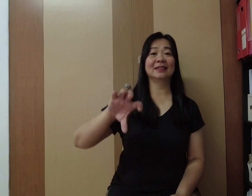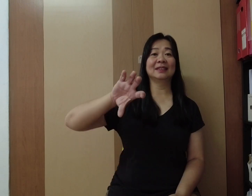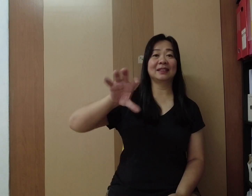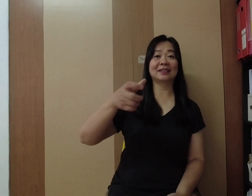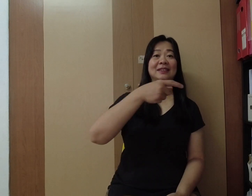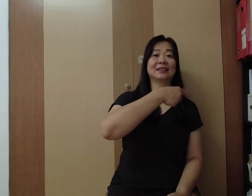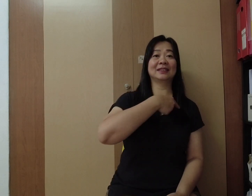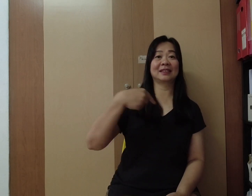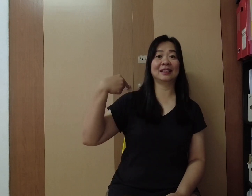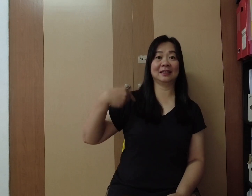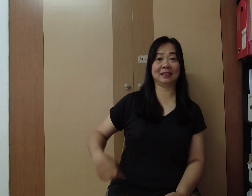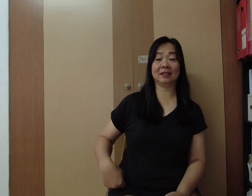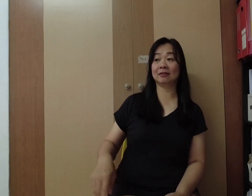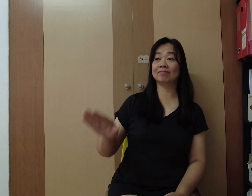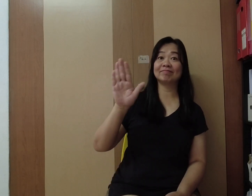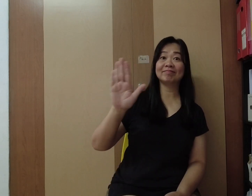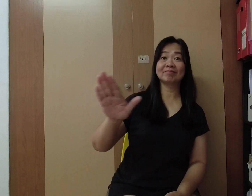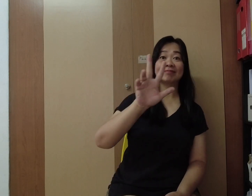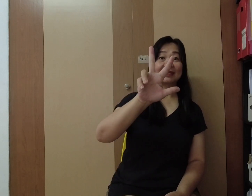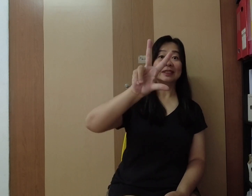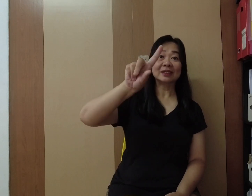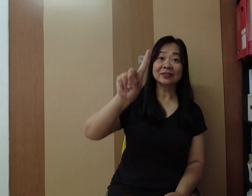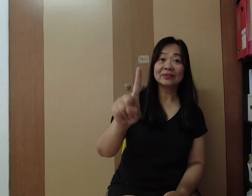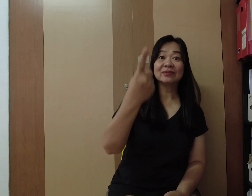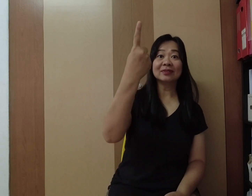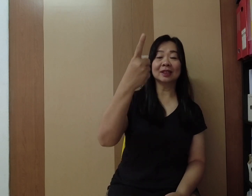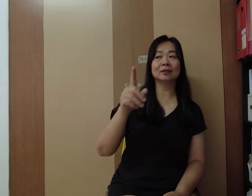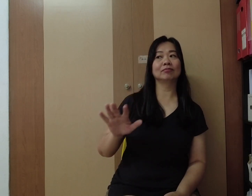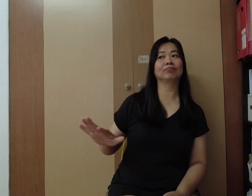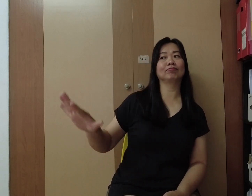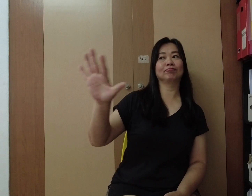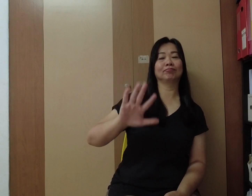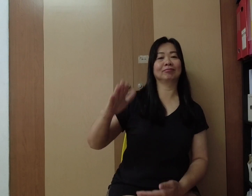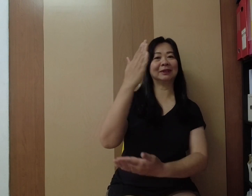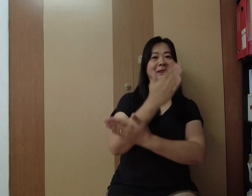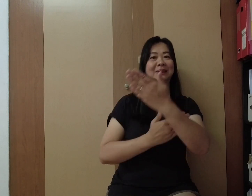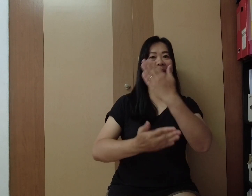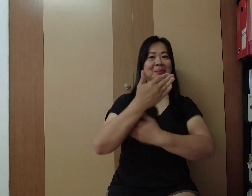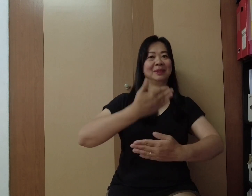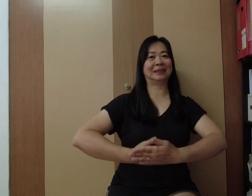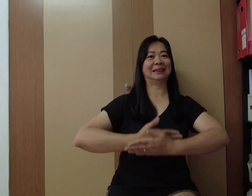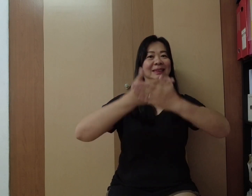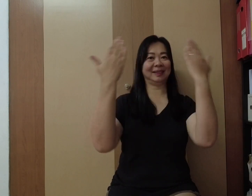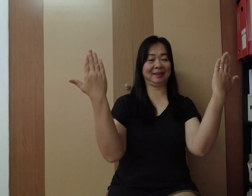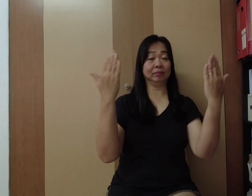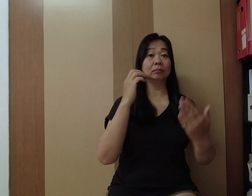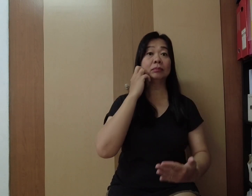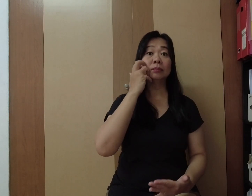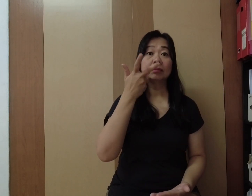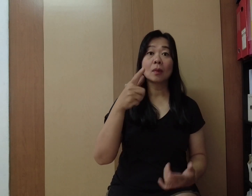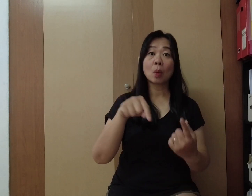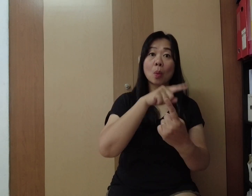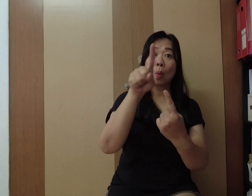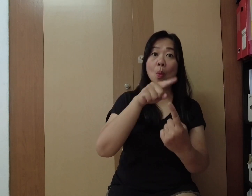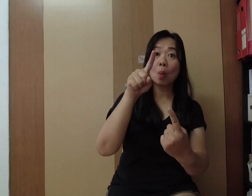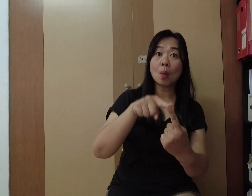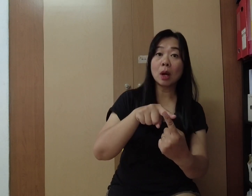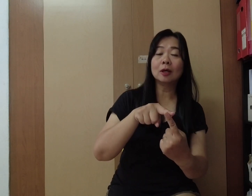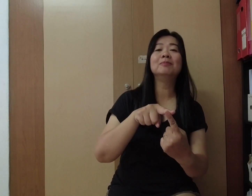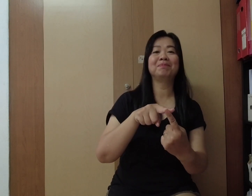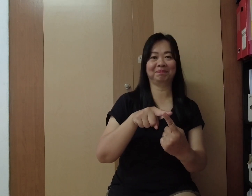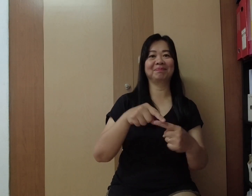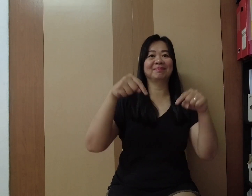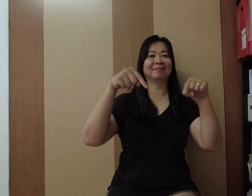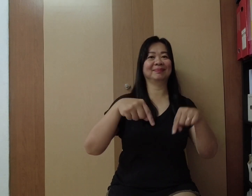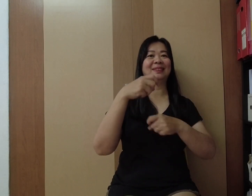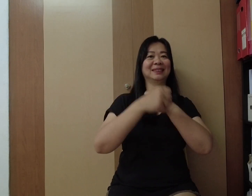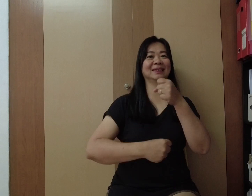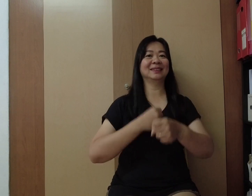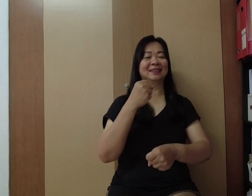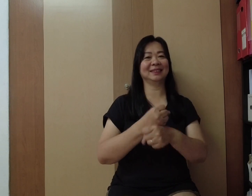China celebrated its 31st National Disability Day on May 16th, 2021.